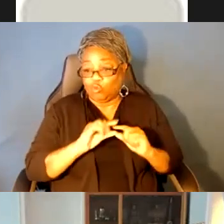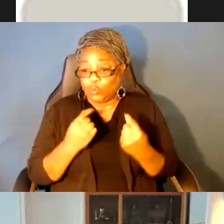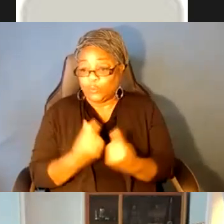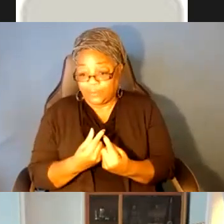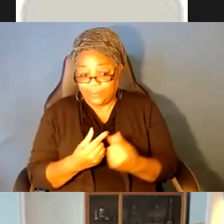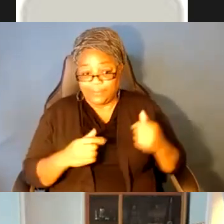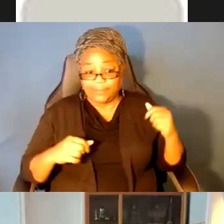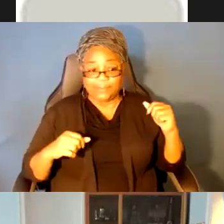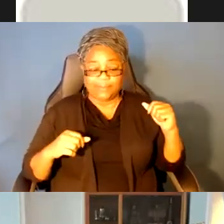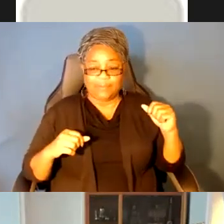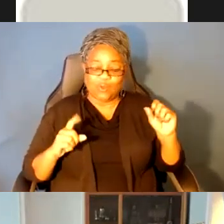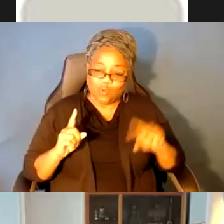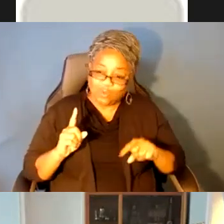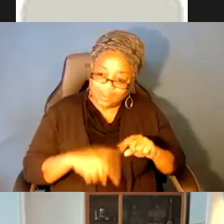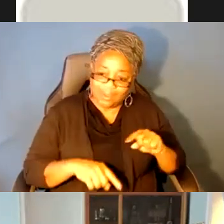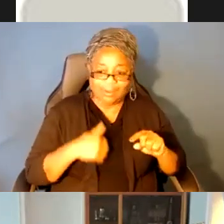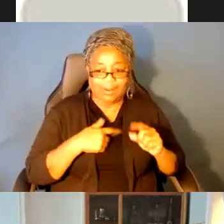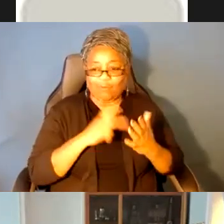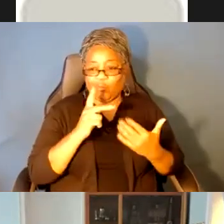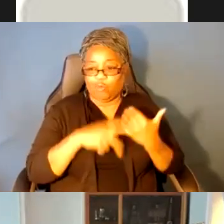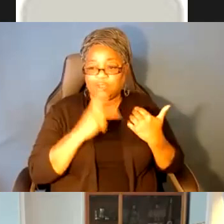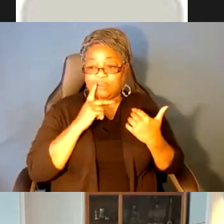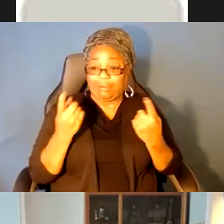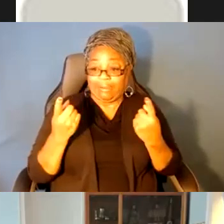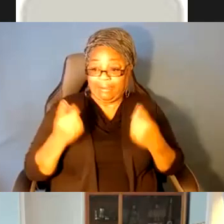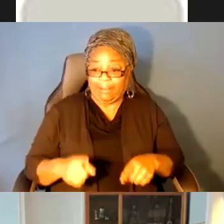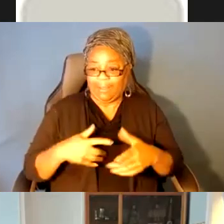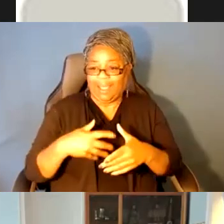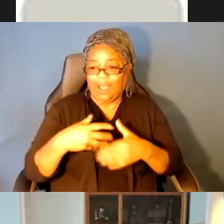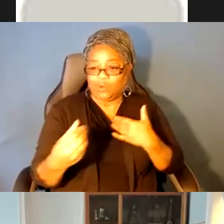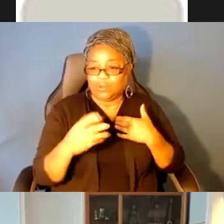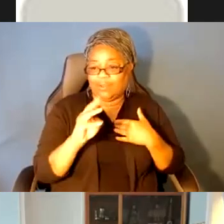You may not have a project that takes place outside of Minnesota.